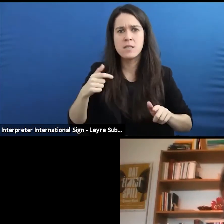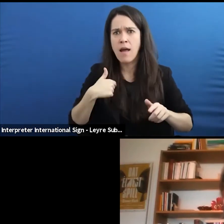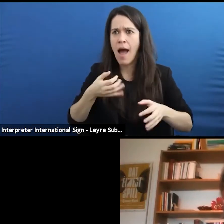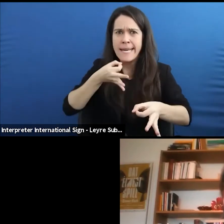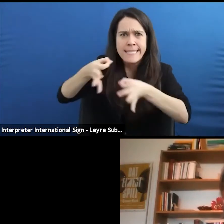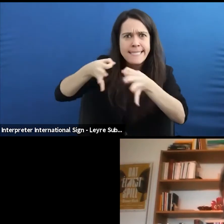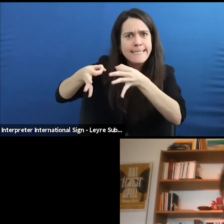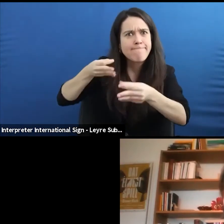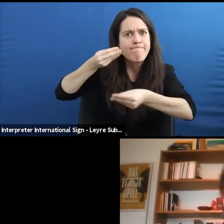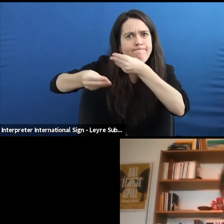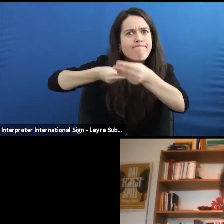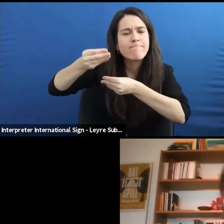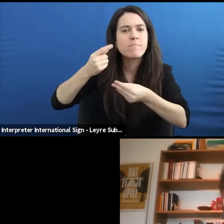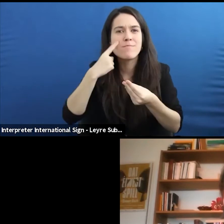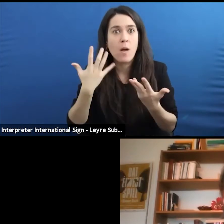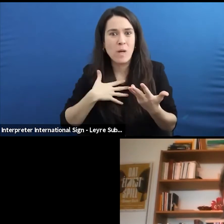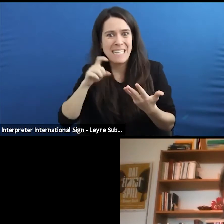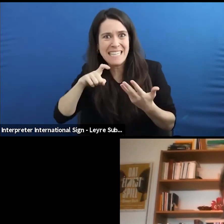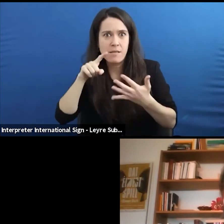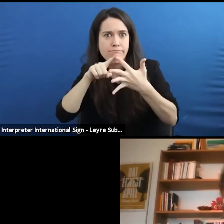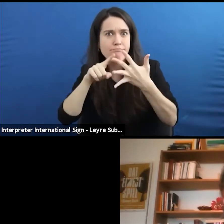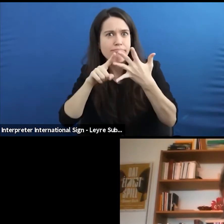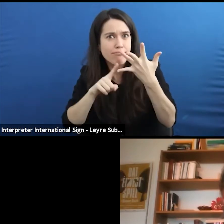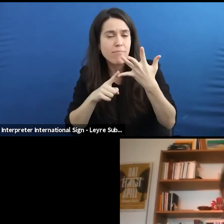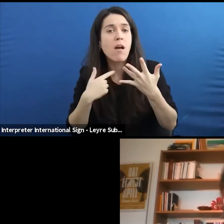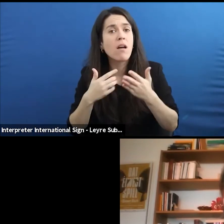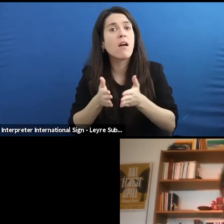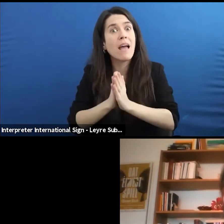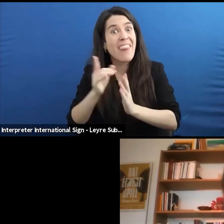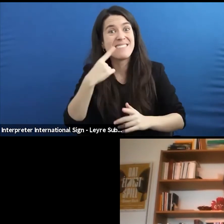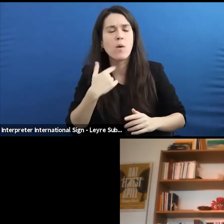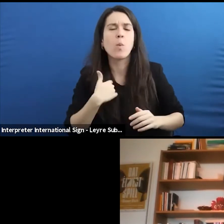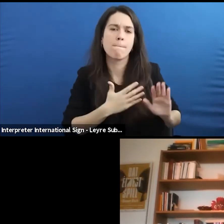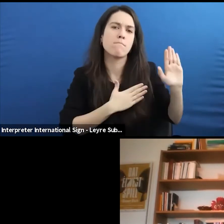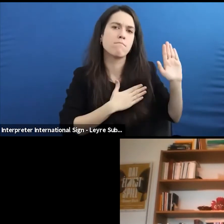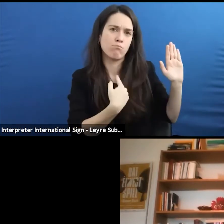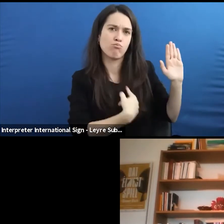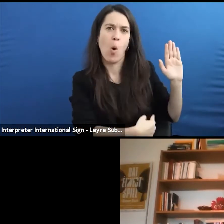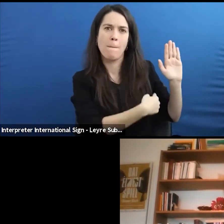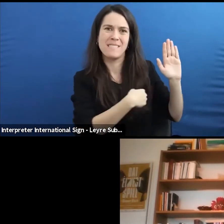to demand and promised that they will hear us and that they will amplify our voices.